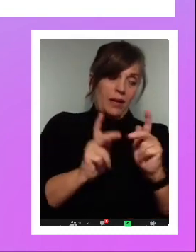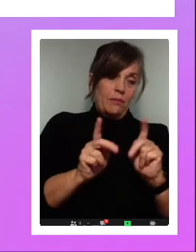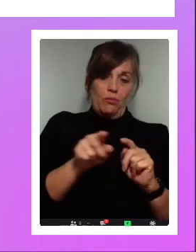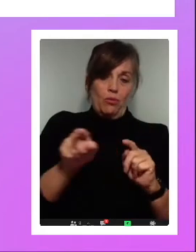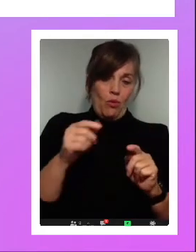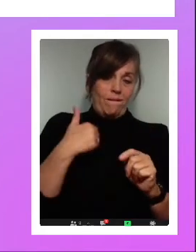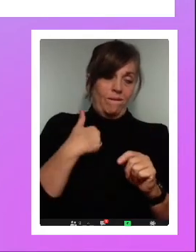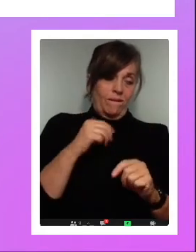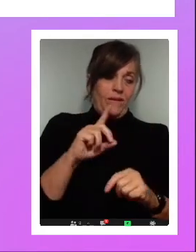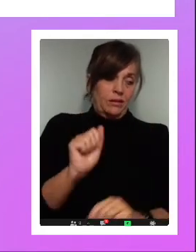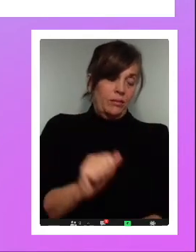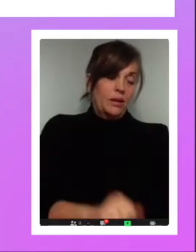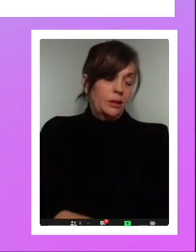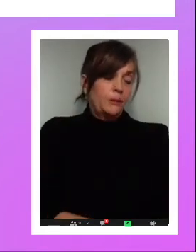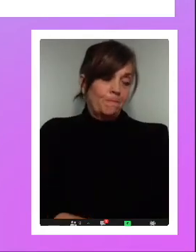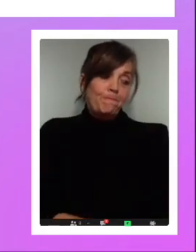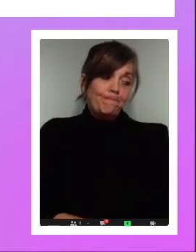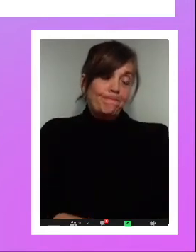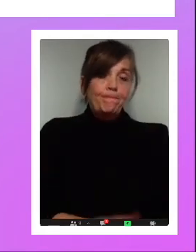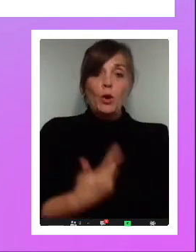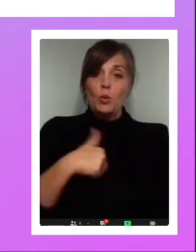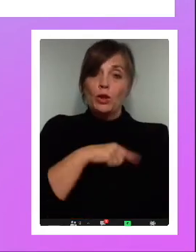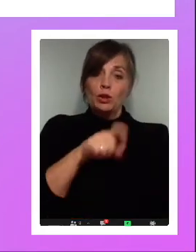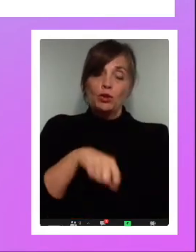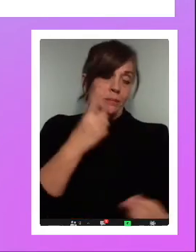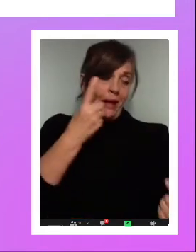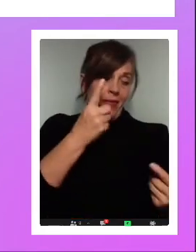and that we should be thinking about that sooner